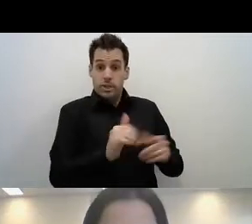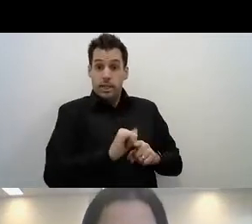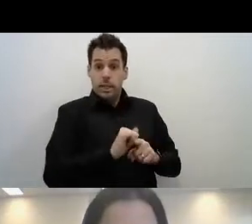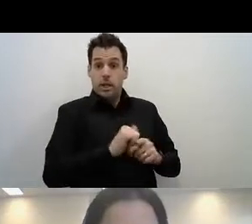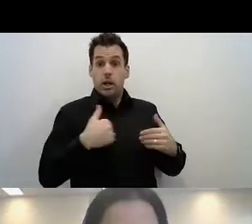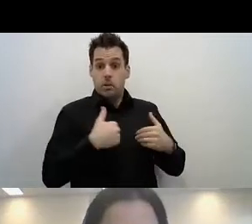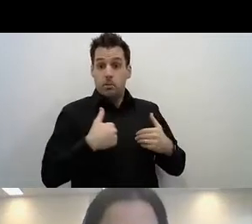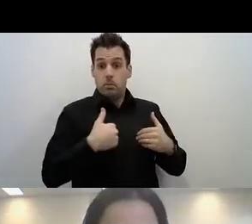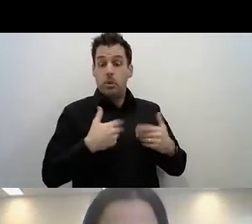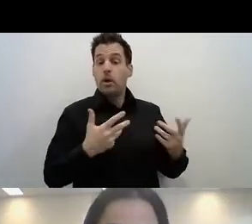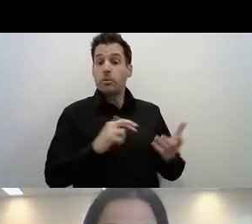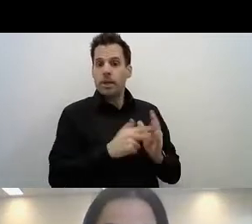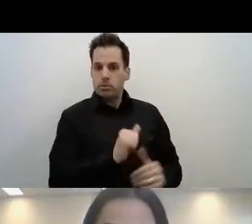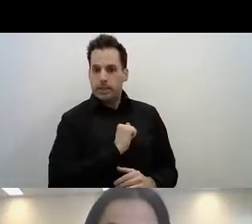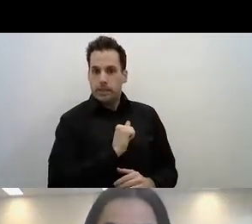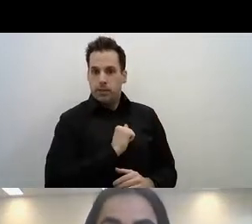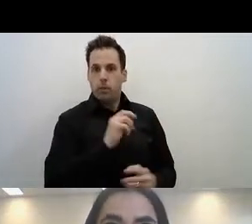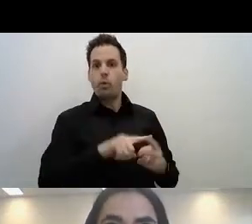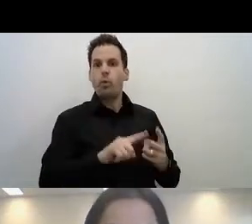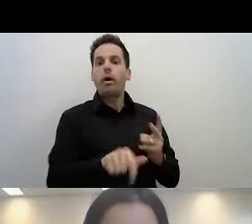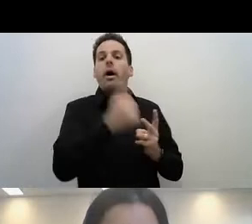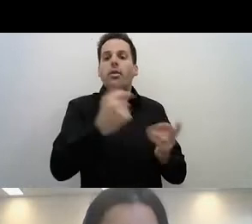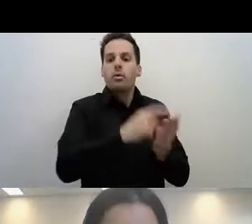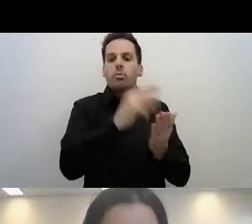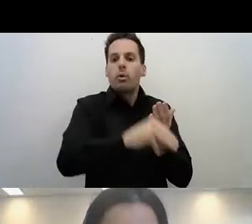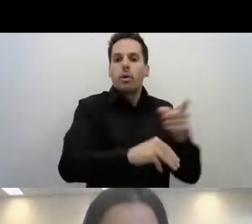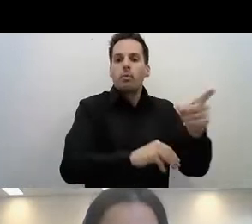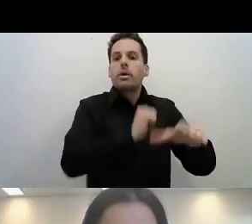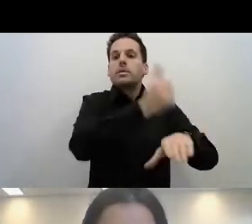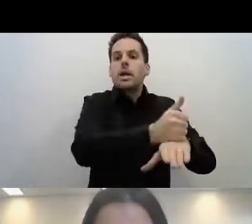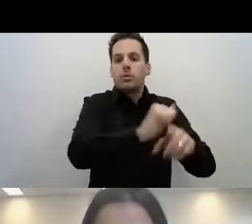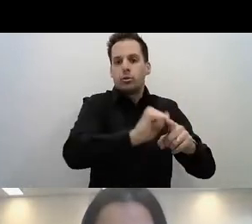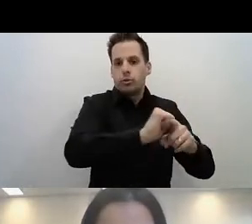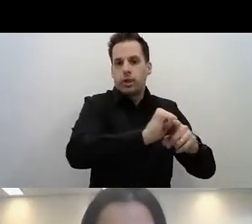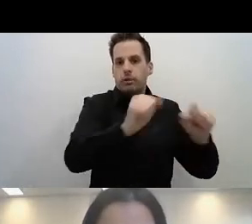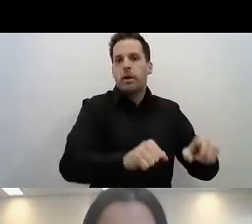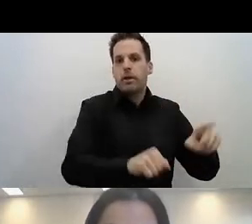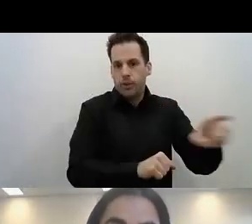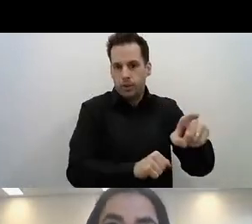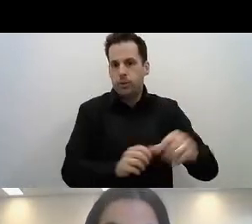other uh program and and that's important because uh sometimes training programs can be difficult